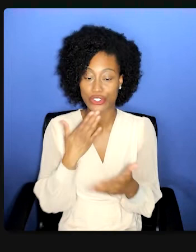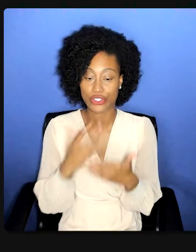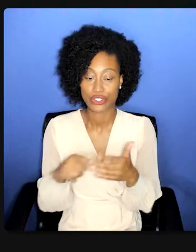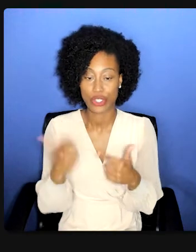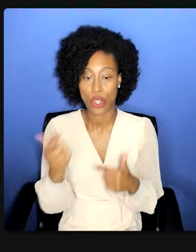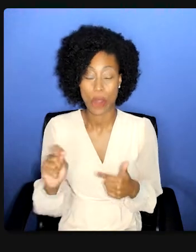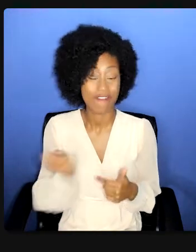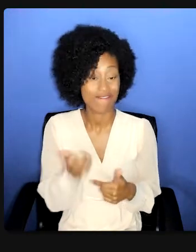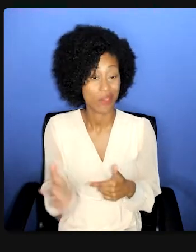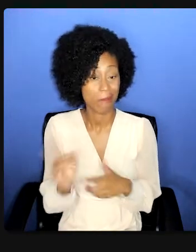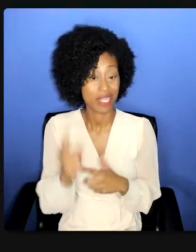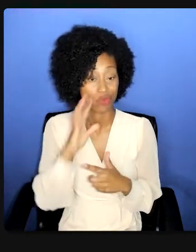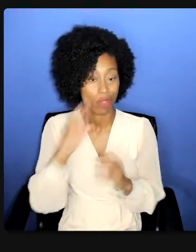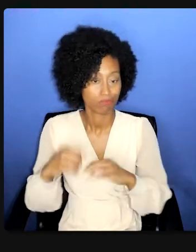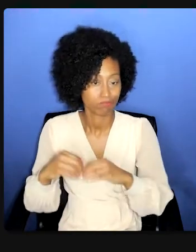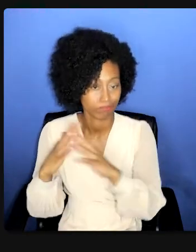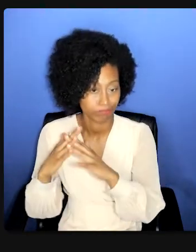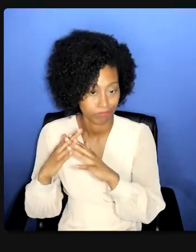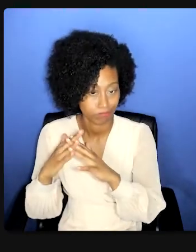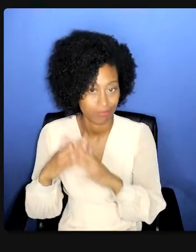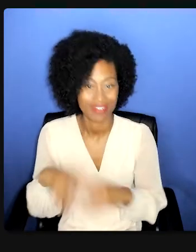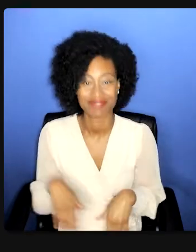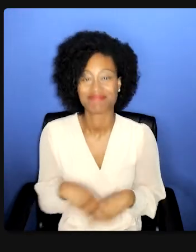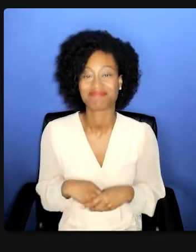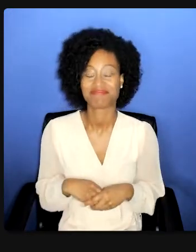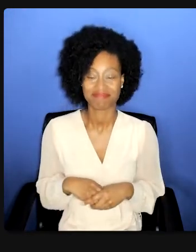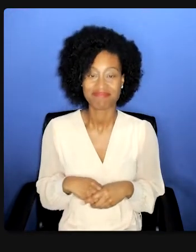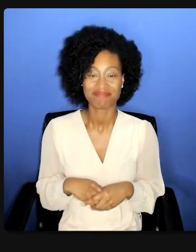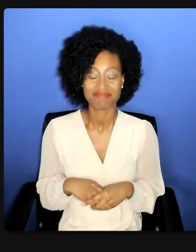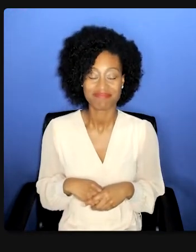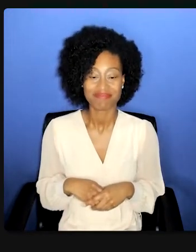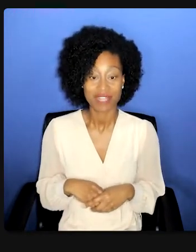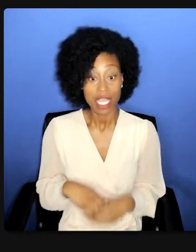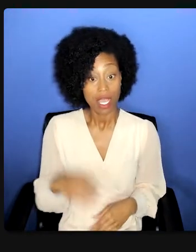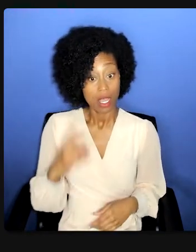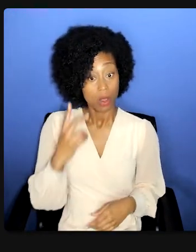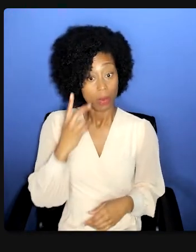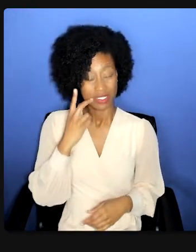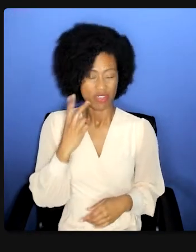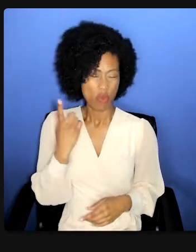In a matter of minutes, the build will be created. Let's see, a build we created before the demo.